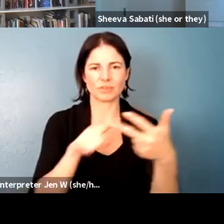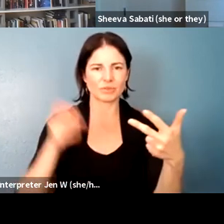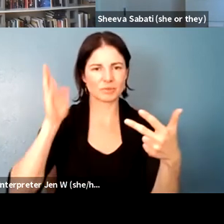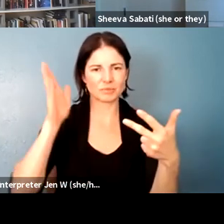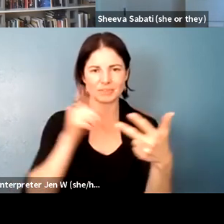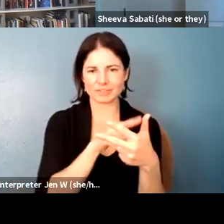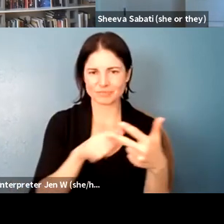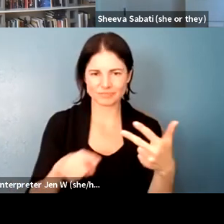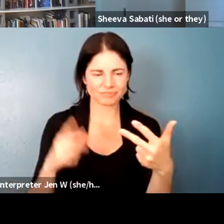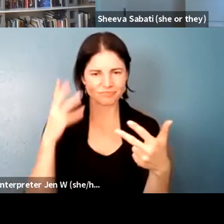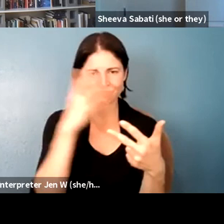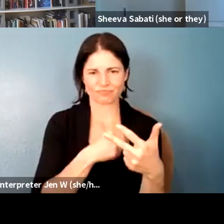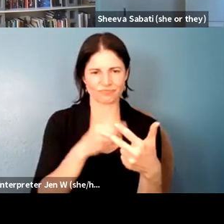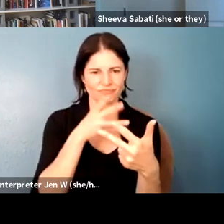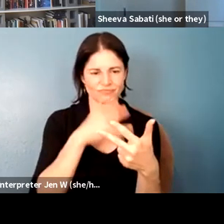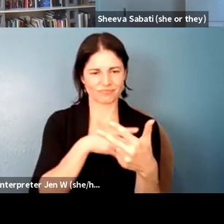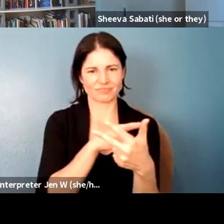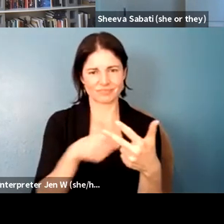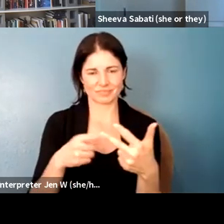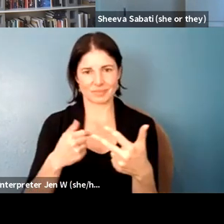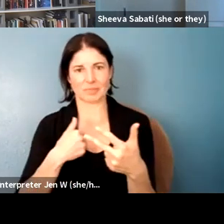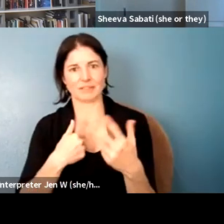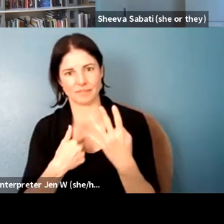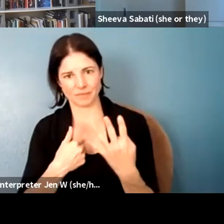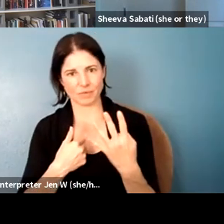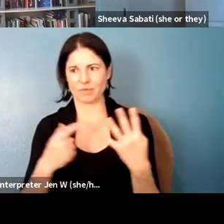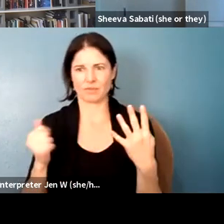somebody and myself and each and every one of you that